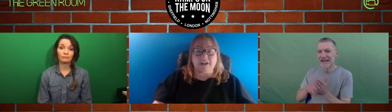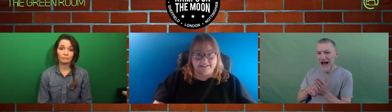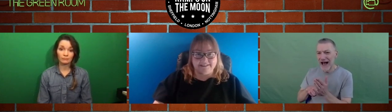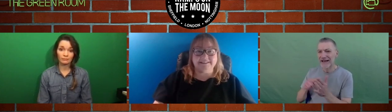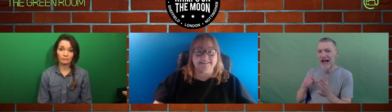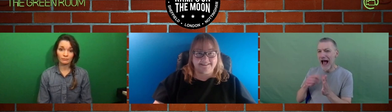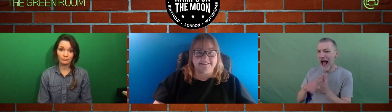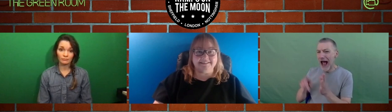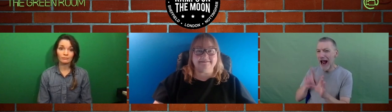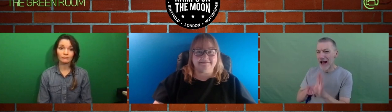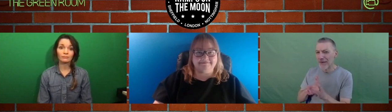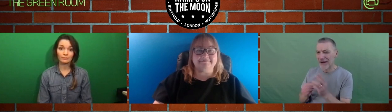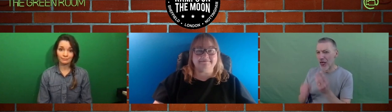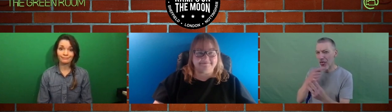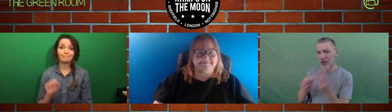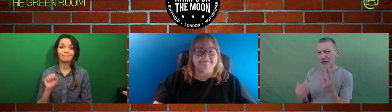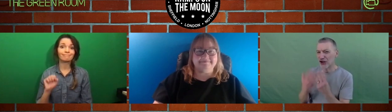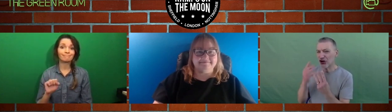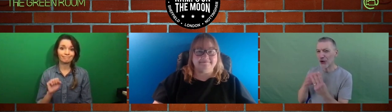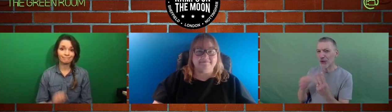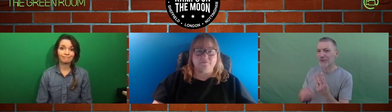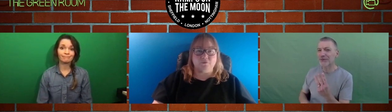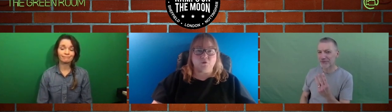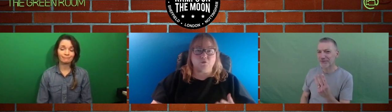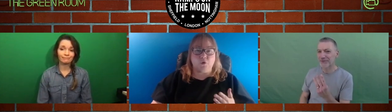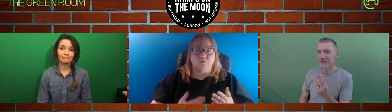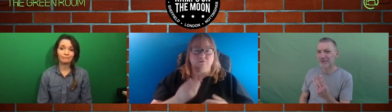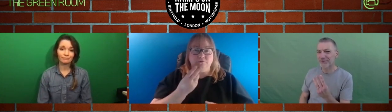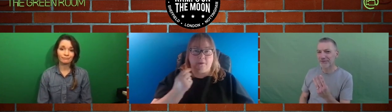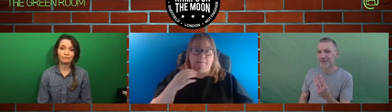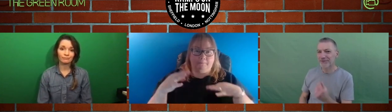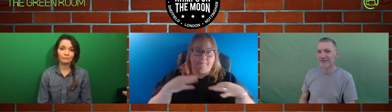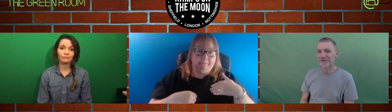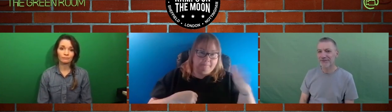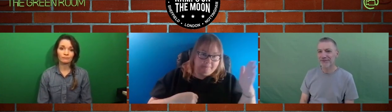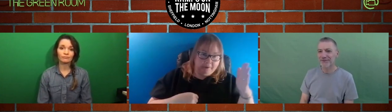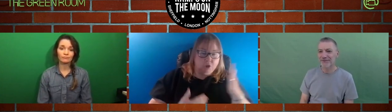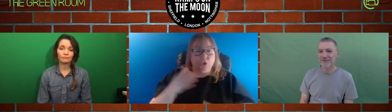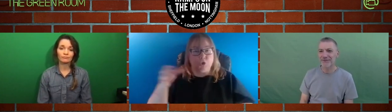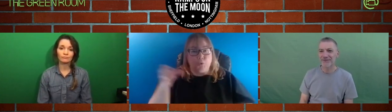Yeah. KP: New people joining the team didn't we. Which is a nice thing, it adds like a new